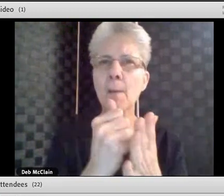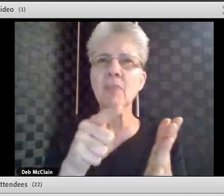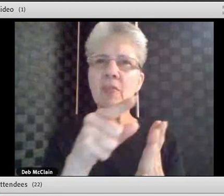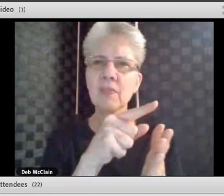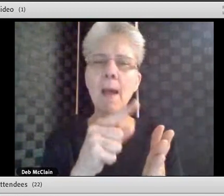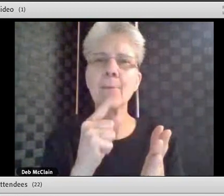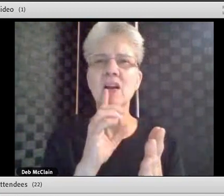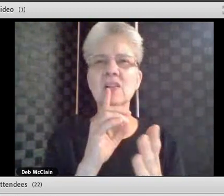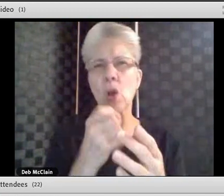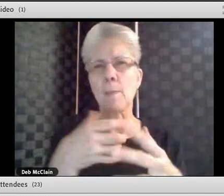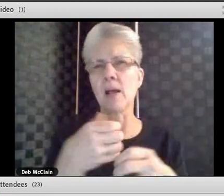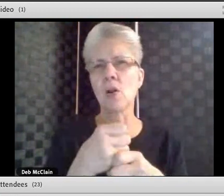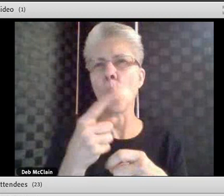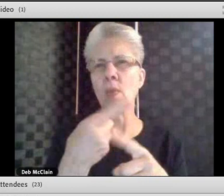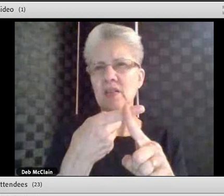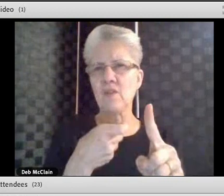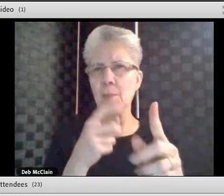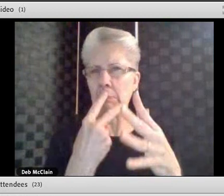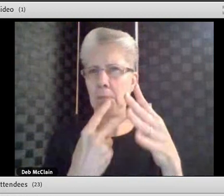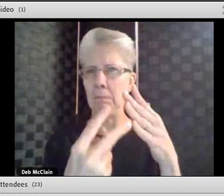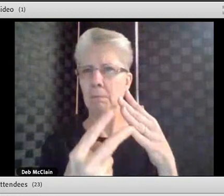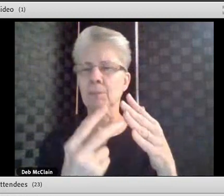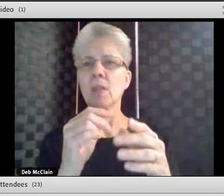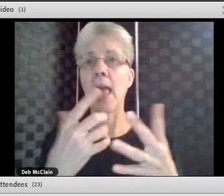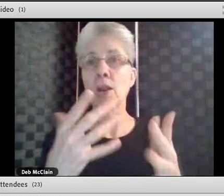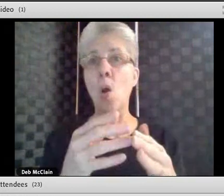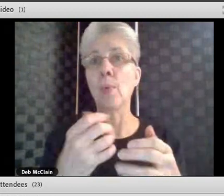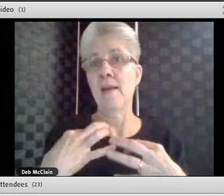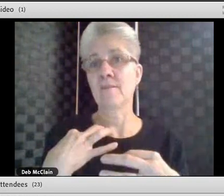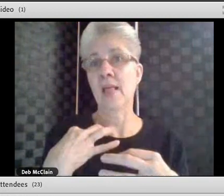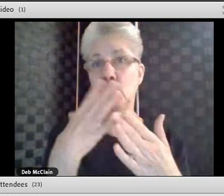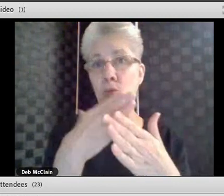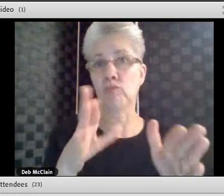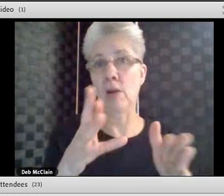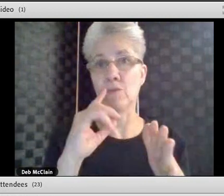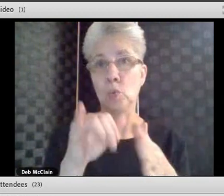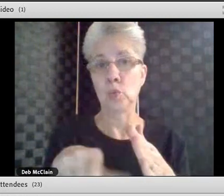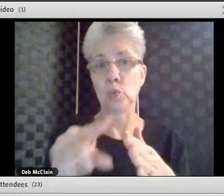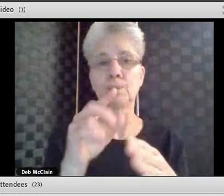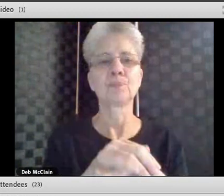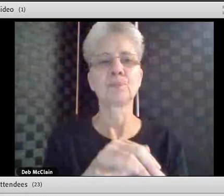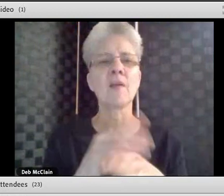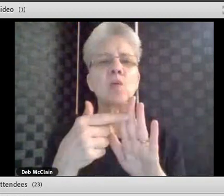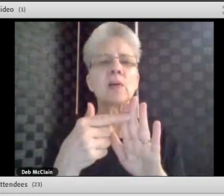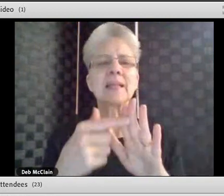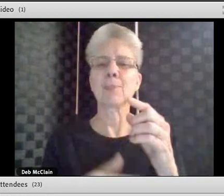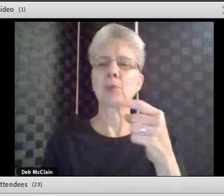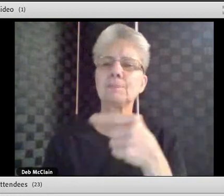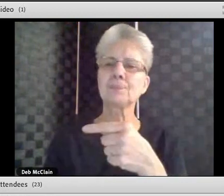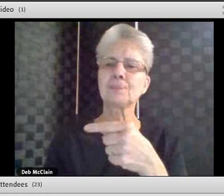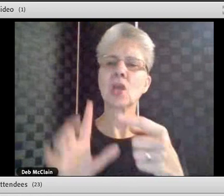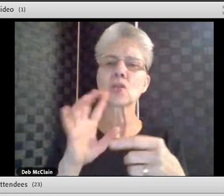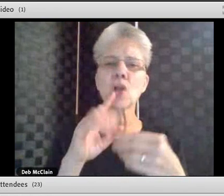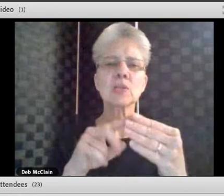where that's coming and is already available. So for instance, this just talks about the rate of the market.